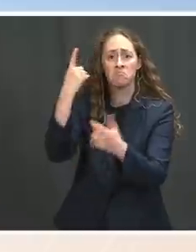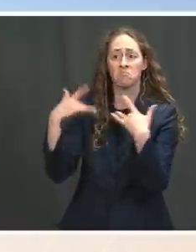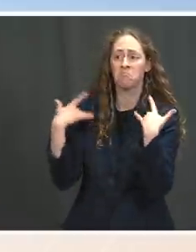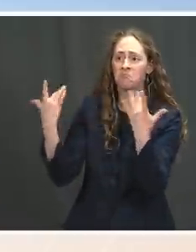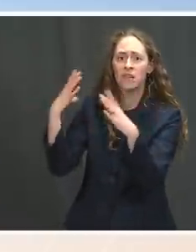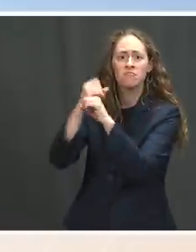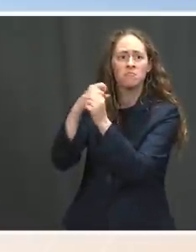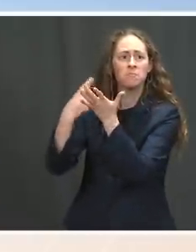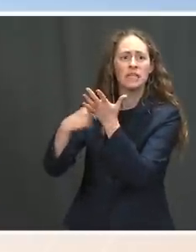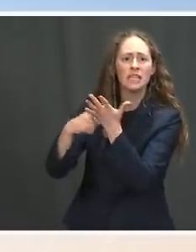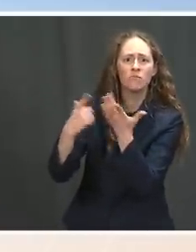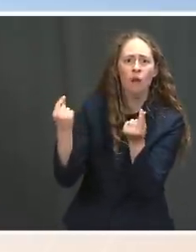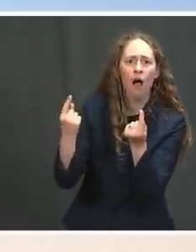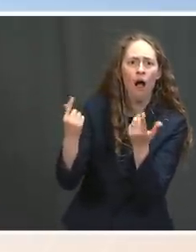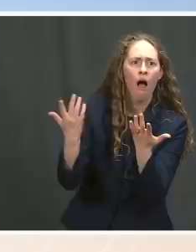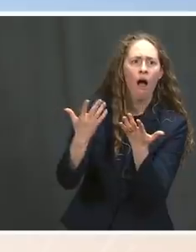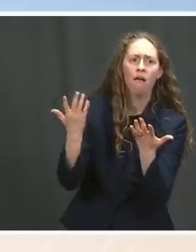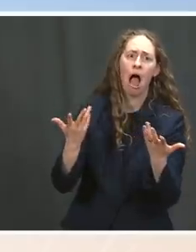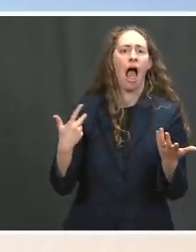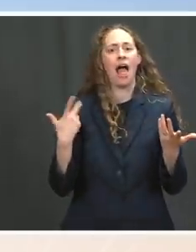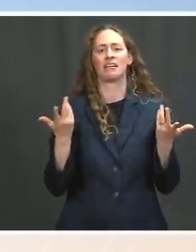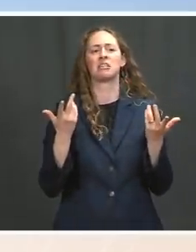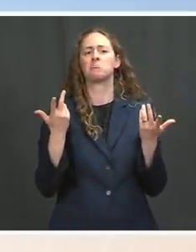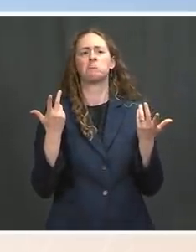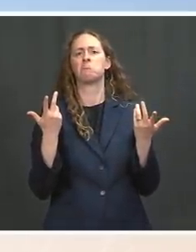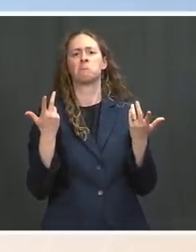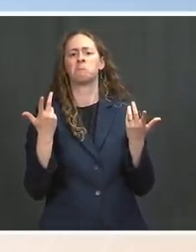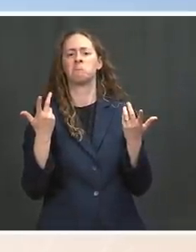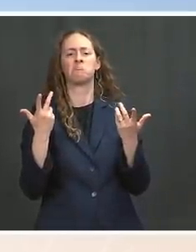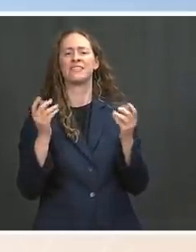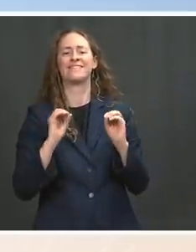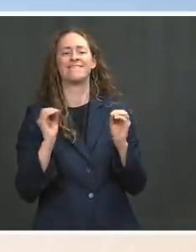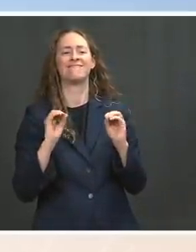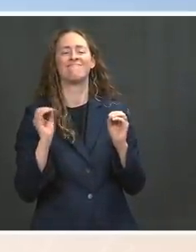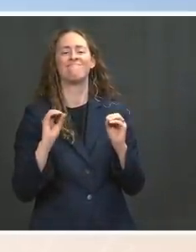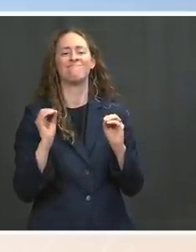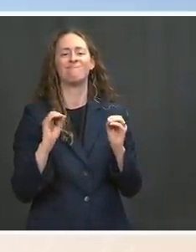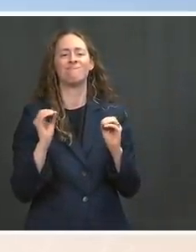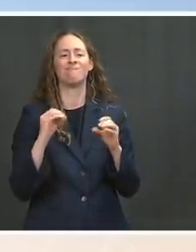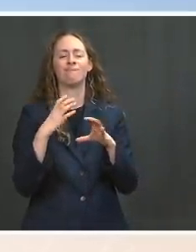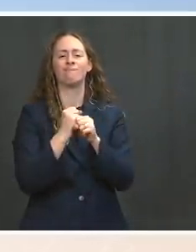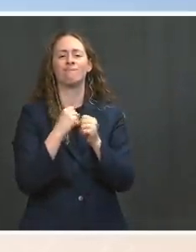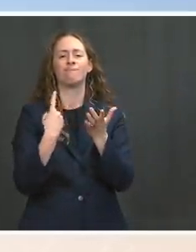The Press: -- maybe they slipped you a note. Ms. Psaki: I can -- can convey to you that, one, I would expect they will go to the stakeout.